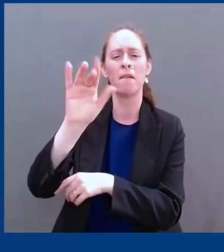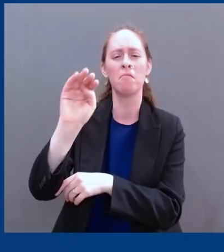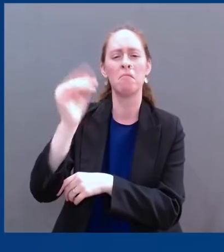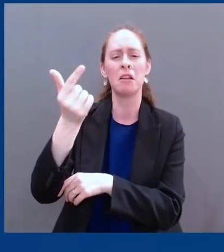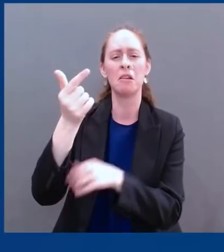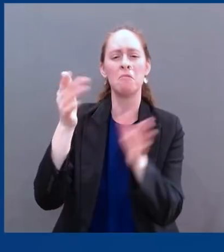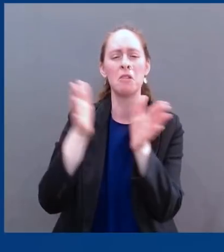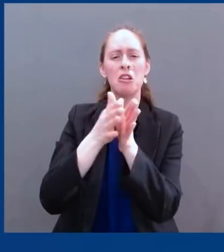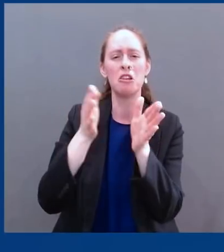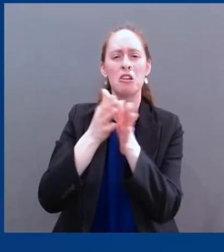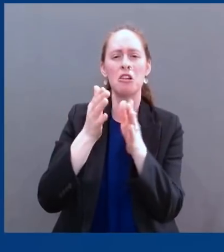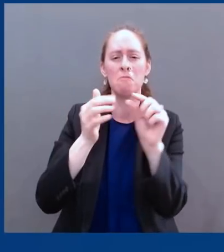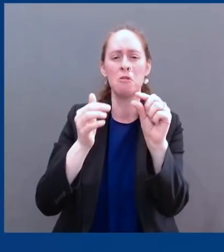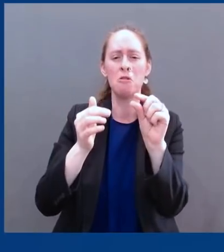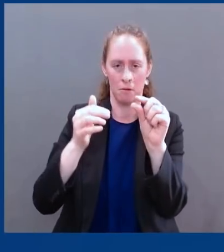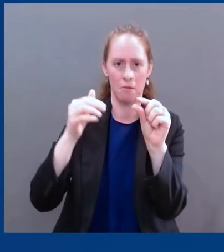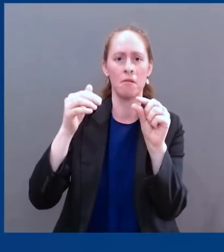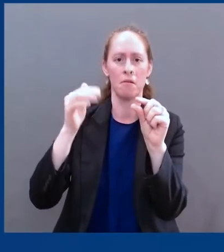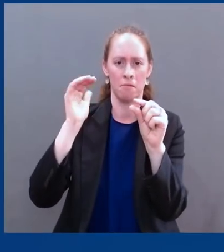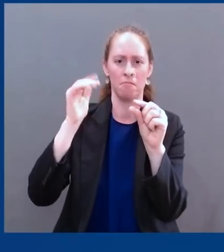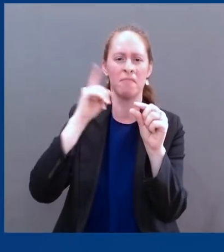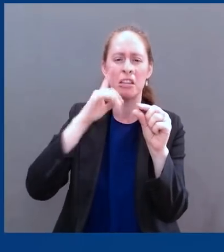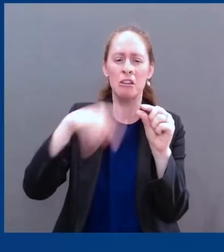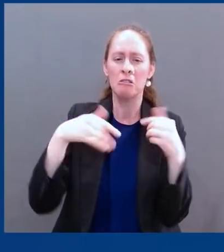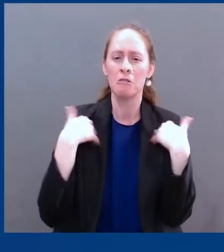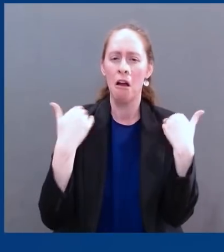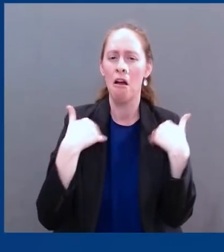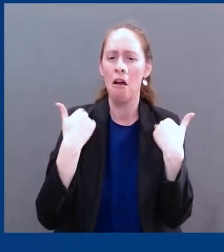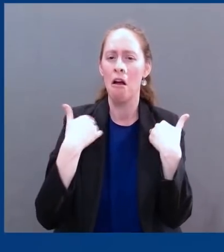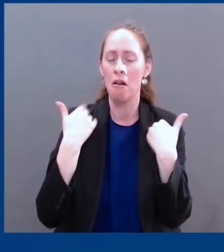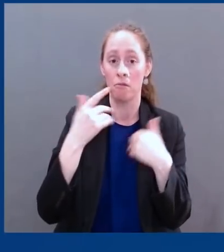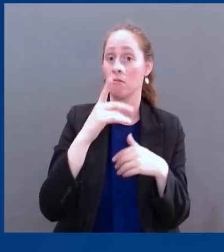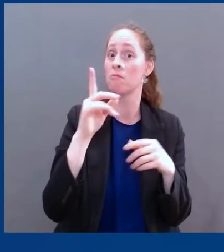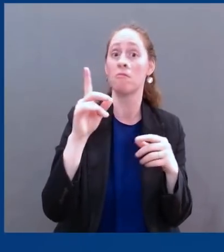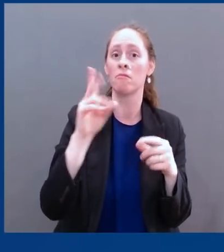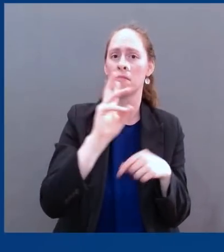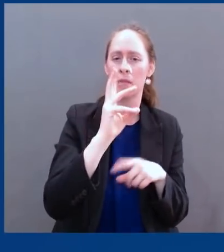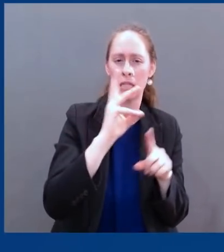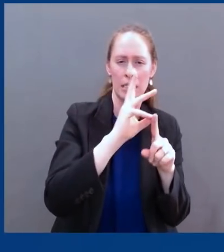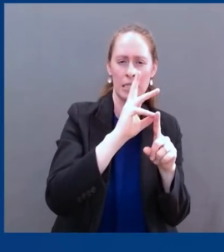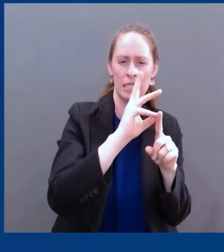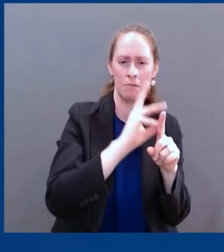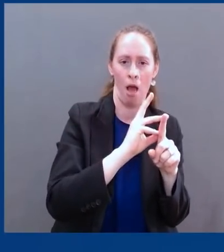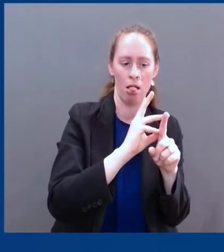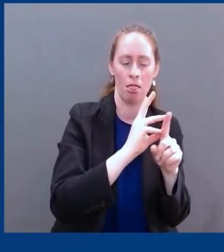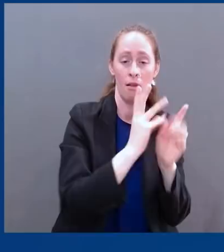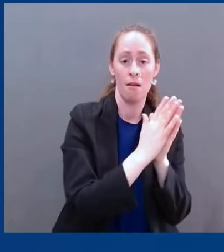within the age group of six months up to six years -- less than six, but from six months up.